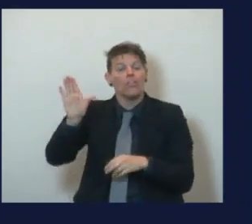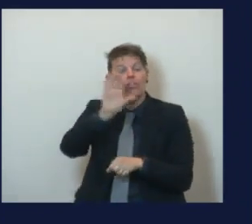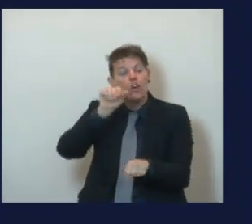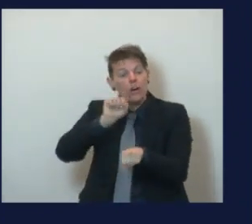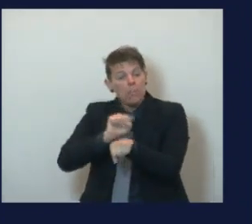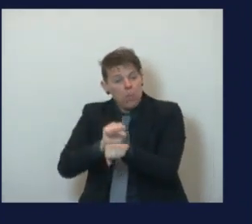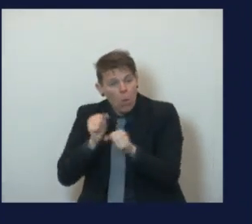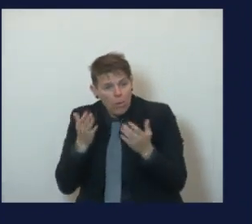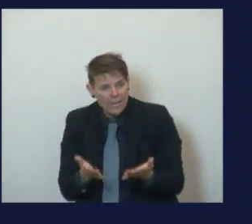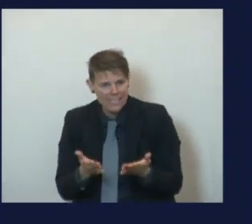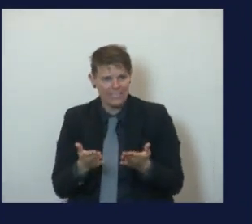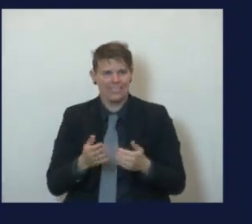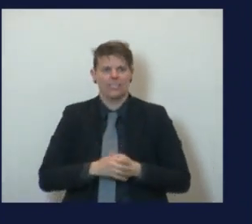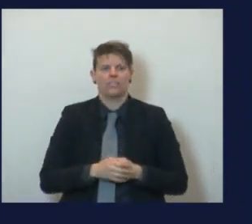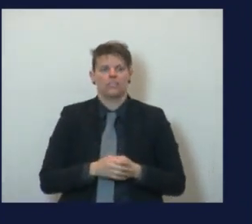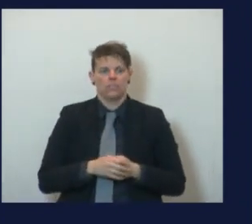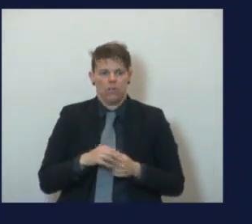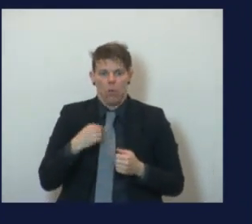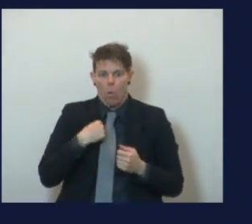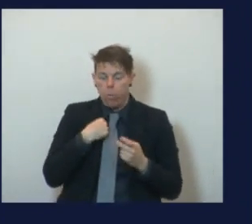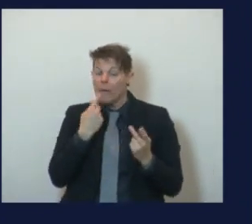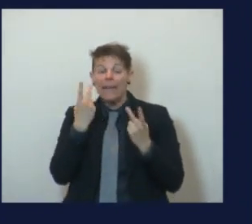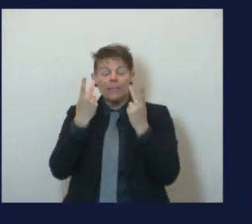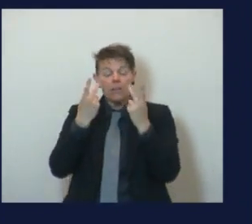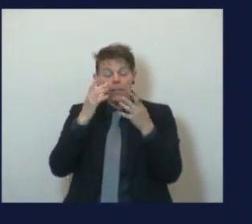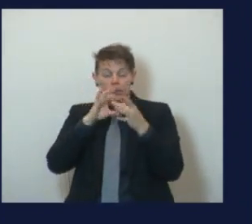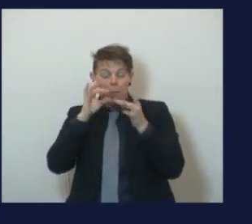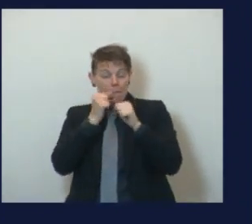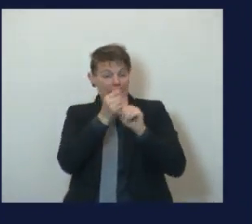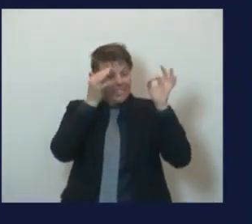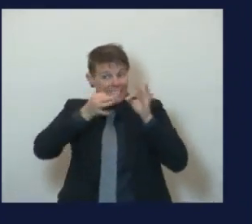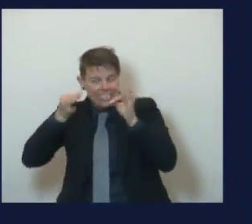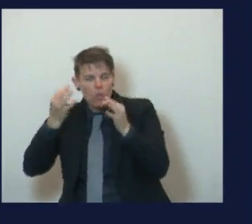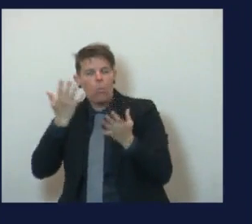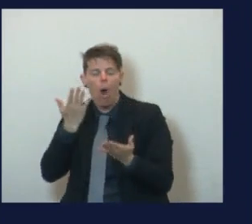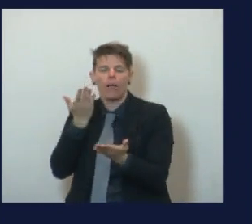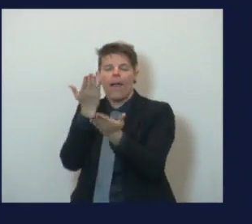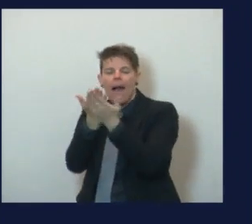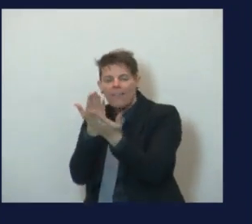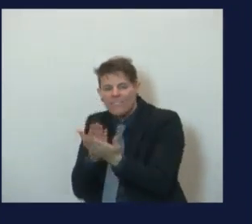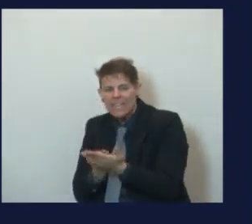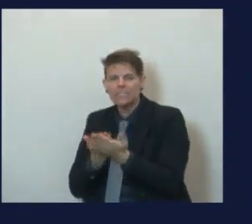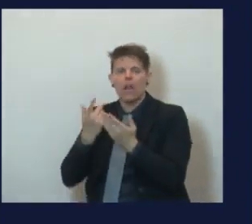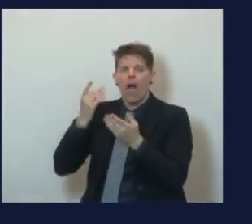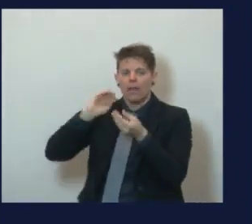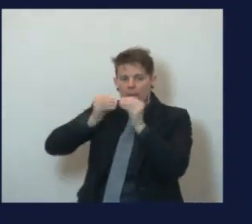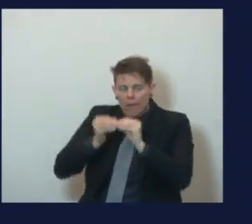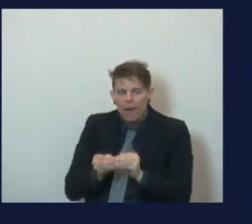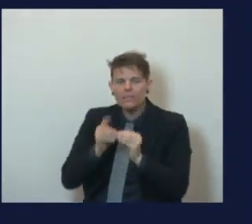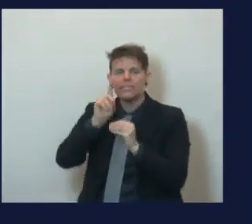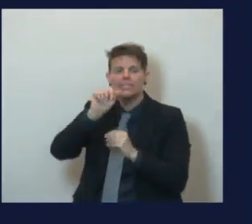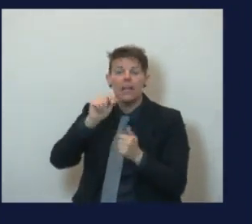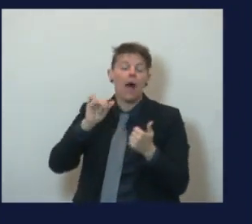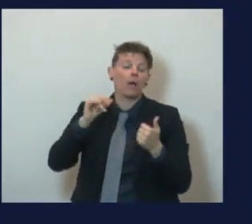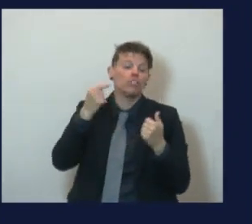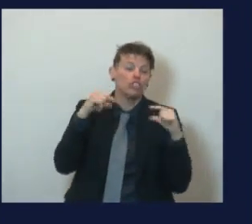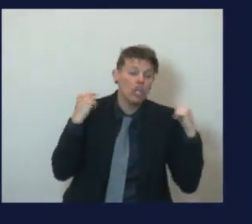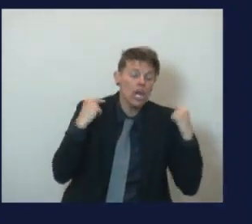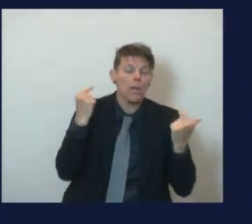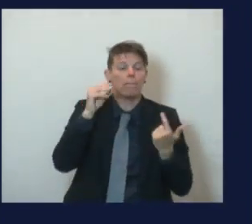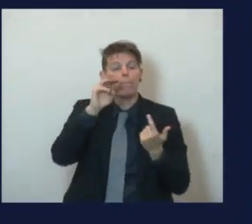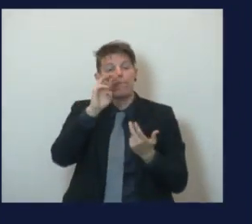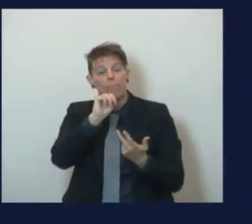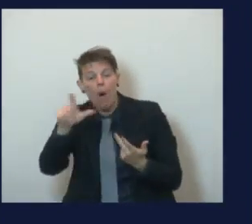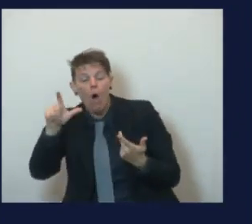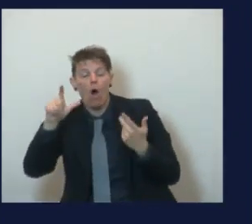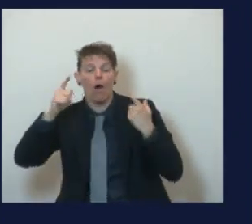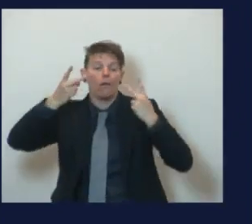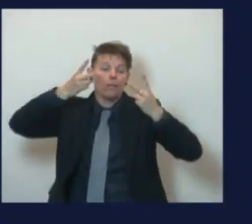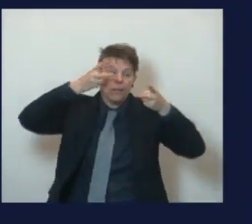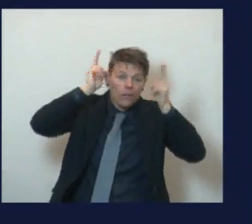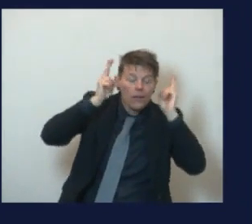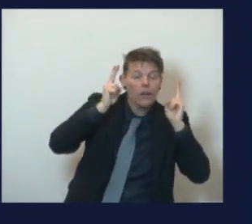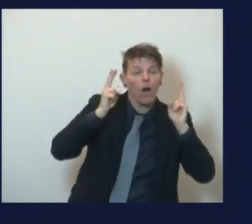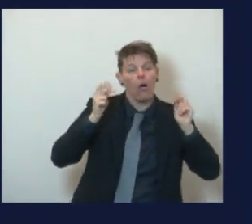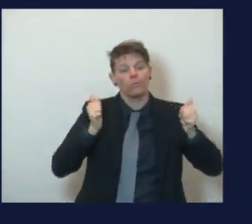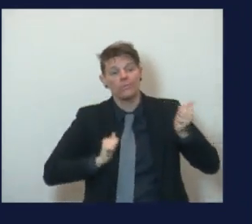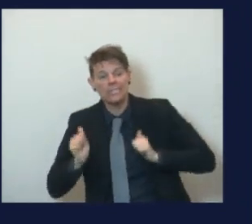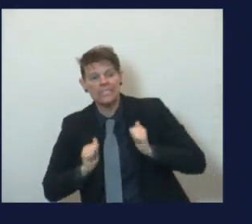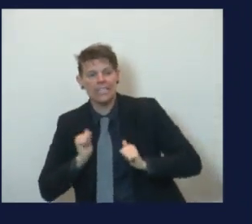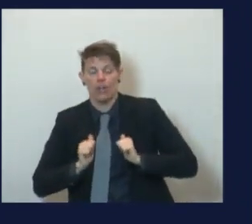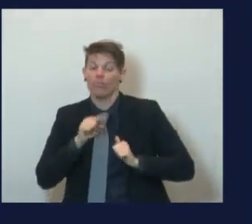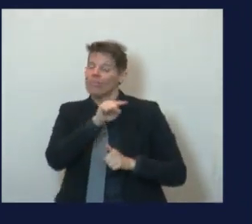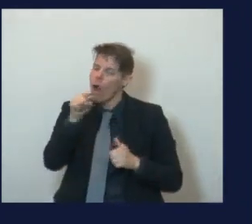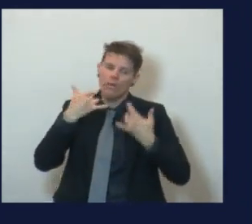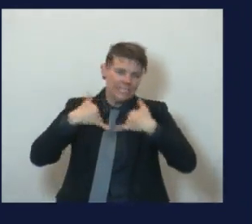BASED ON THE SAFETY OF THE PUBLIC AND THE SAFETY OF THE EMPLOYEES THERE WILL SHOW YOU HOW WE DID THAT USING AN EVIDENCE-BASED MODEL.